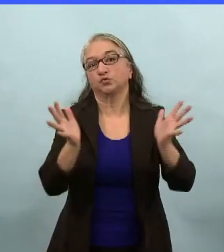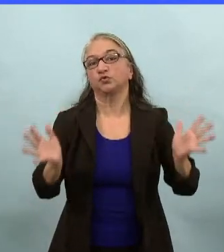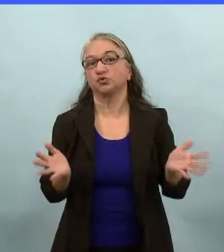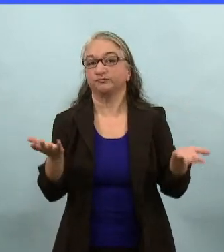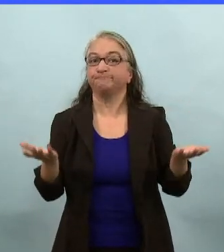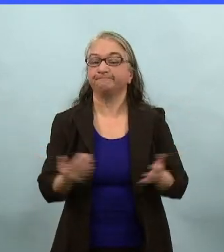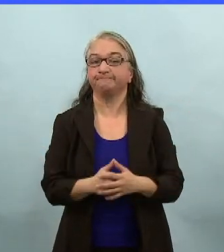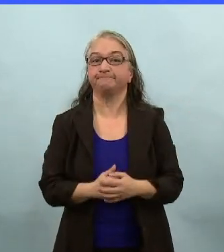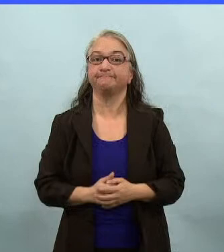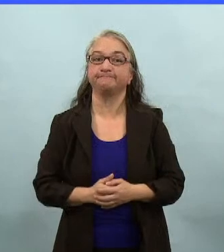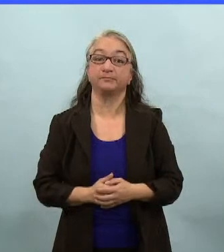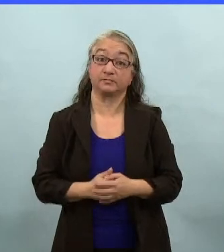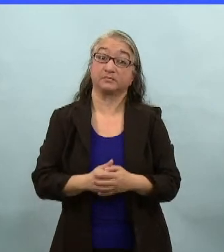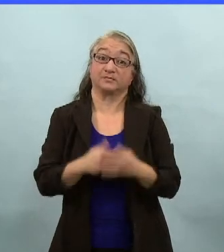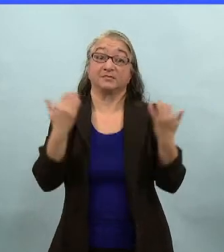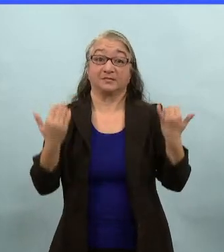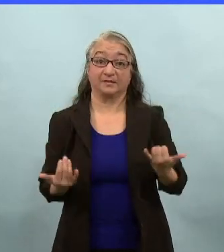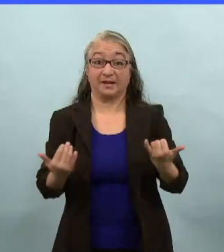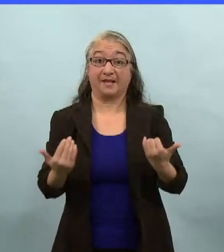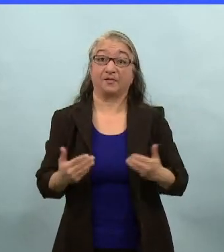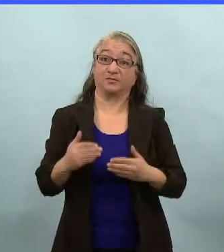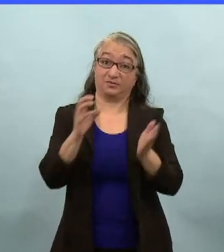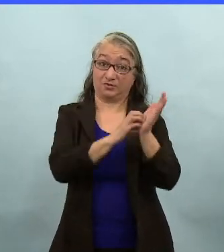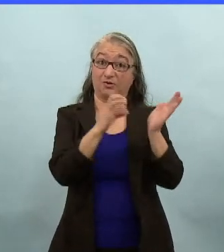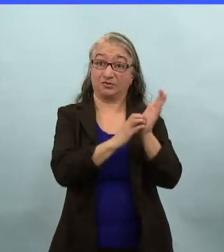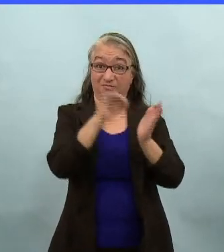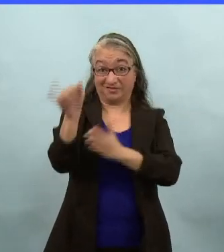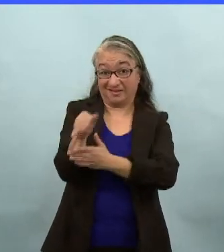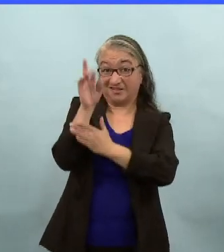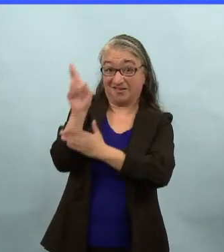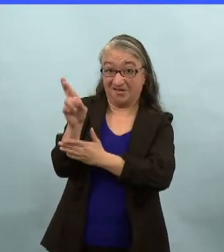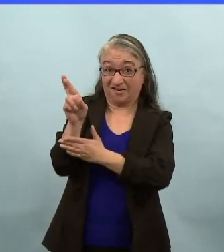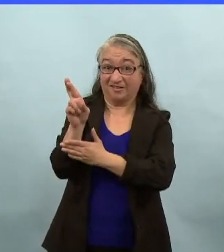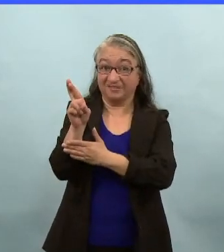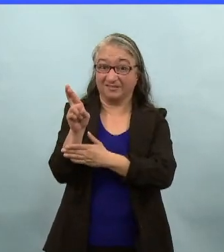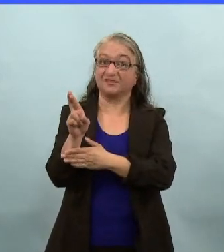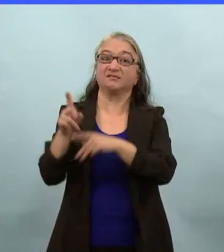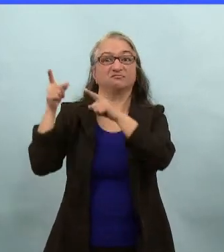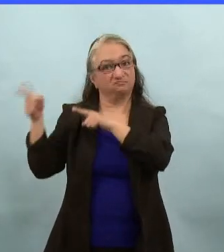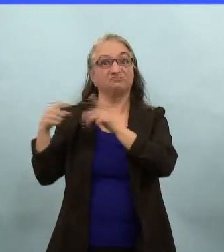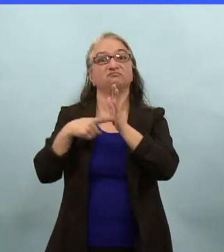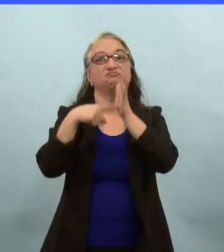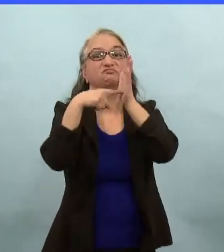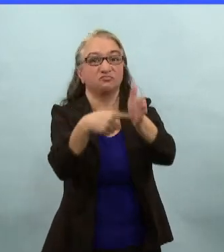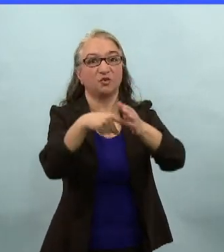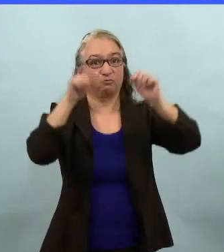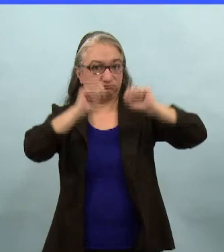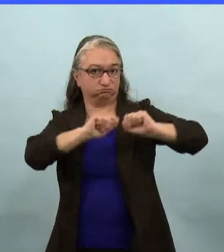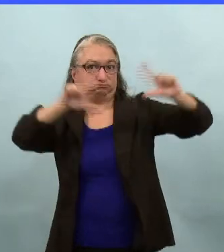that dr reimer shared with us today uh i think it's it's compelling um the the reason why you